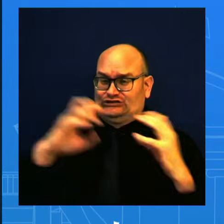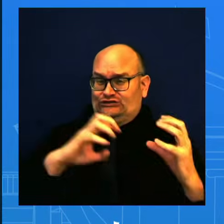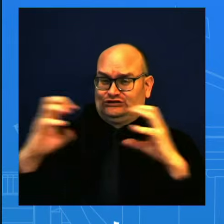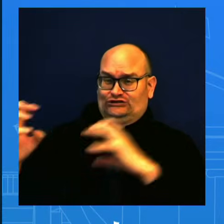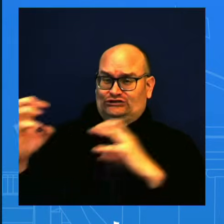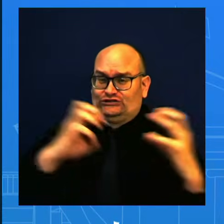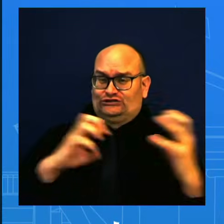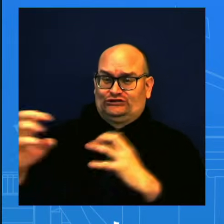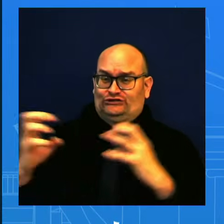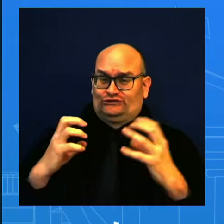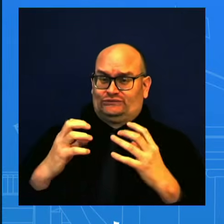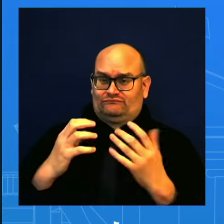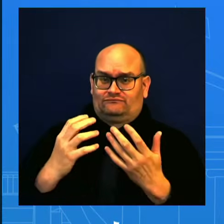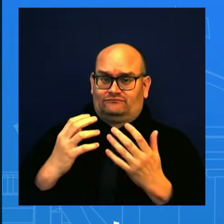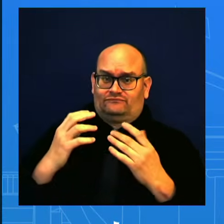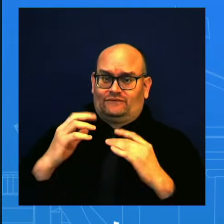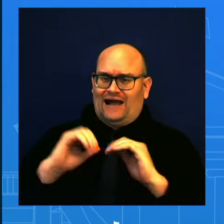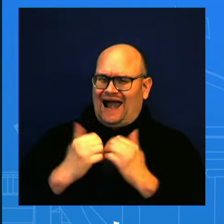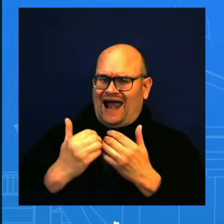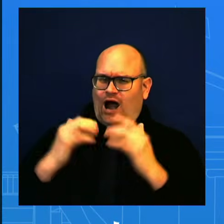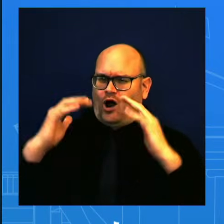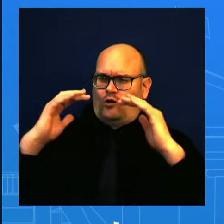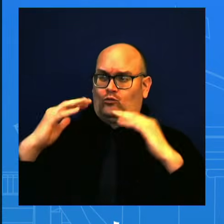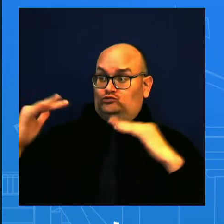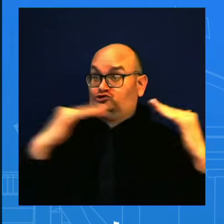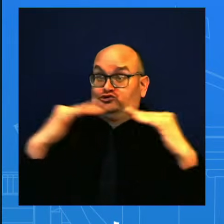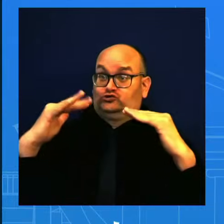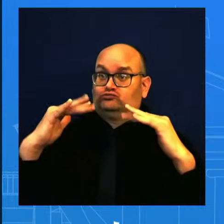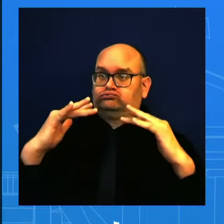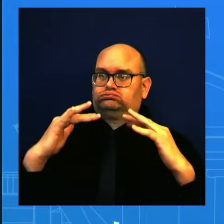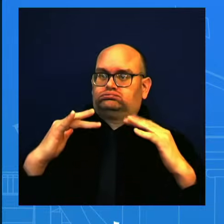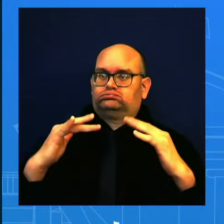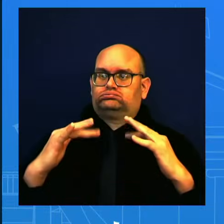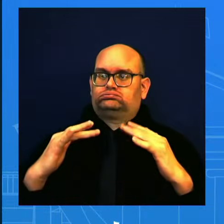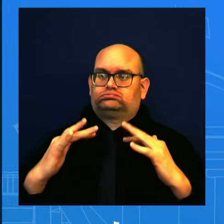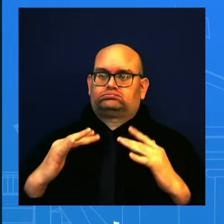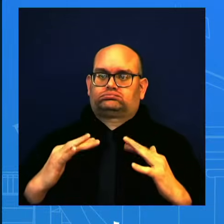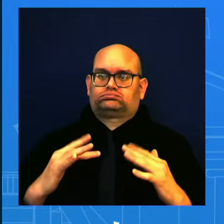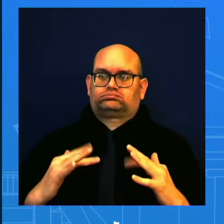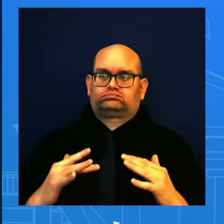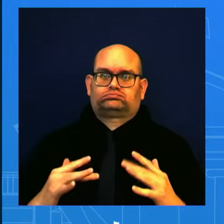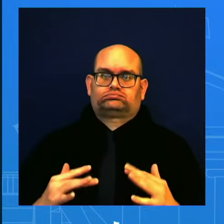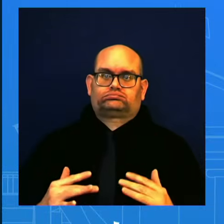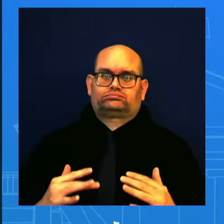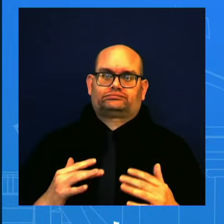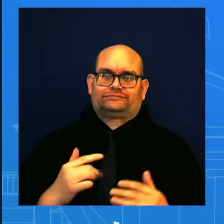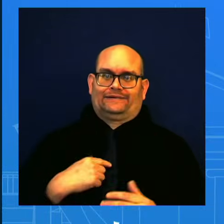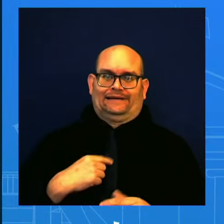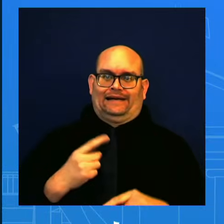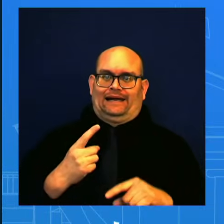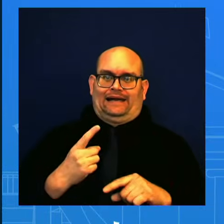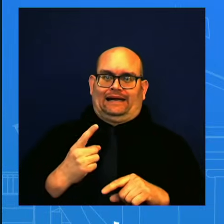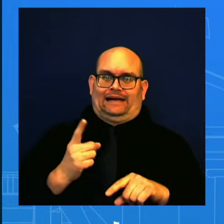against former President Trump that happened in Butler, Pennsylvania. But I -- but anything else, that is something that I would have to refer you -- The Press: But the White House would-